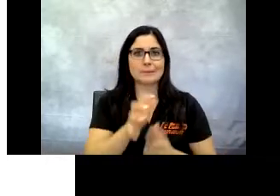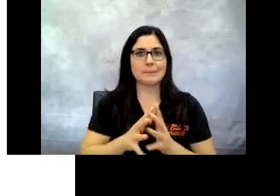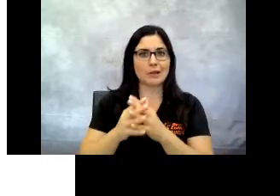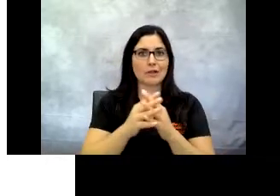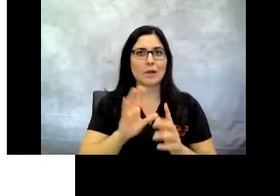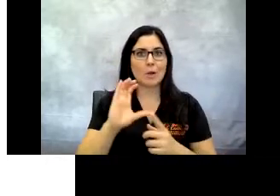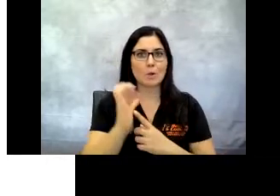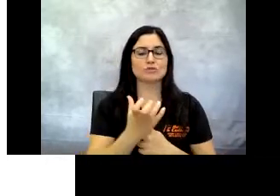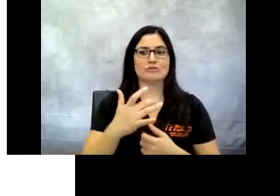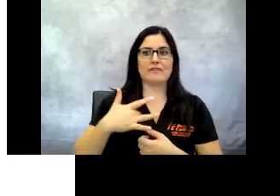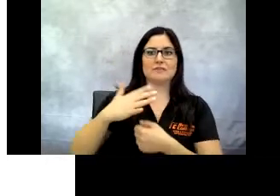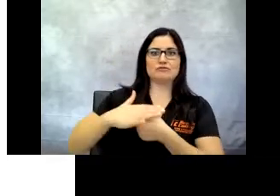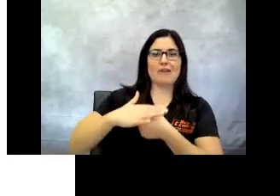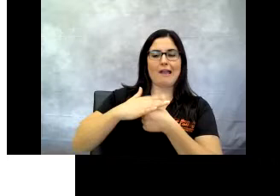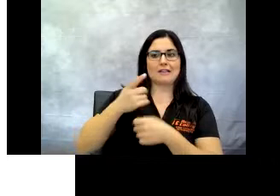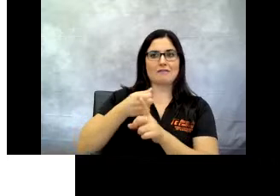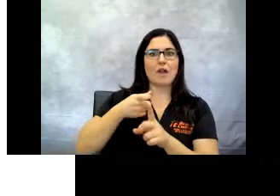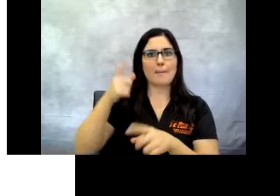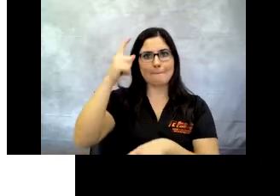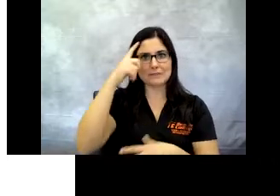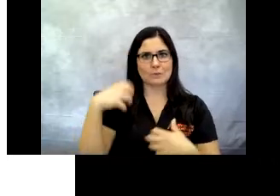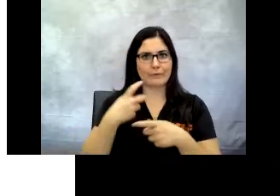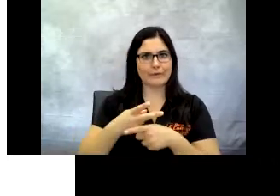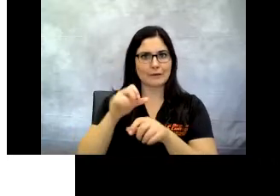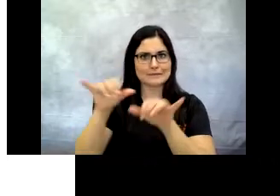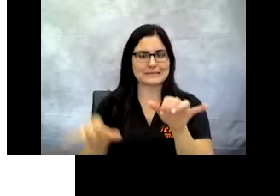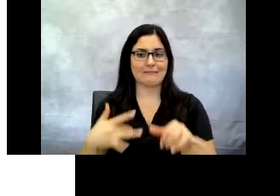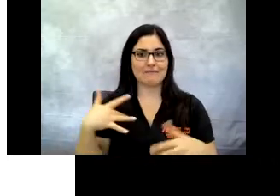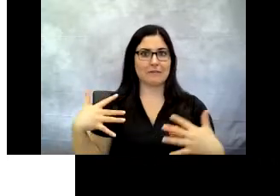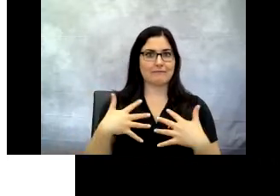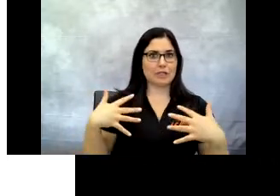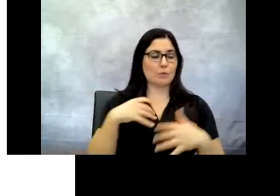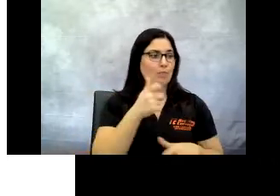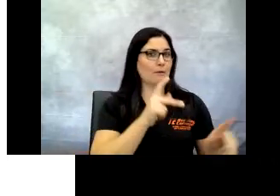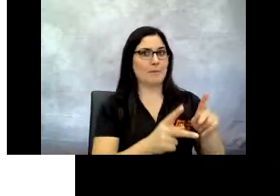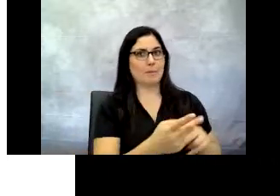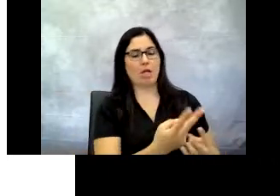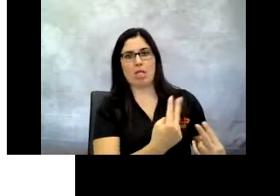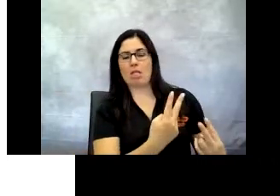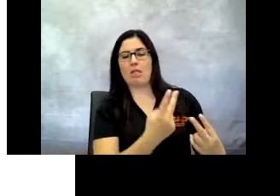health care system and fear that others would react to them seeking treatment.